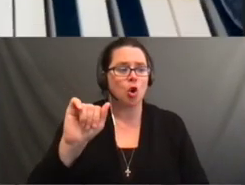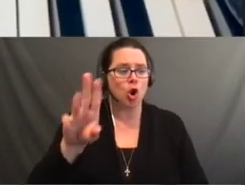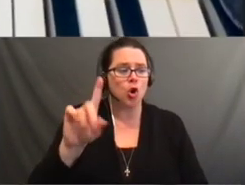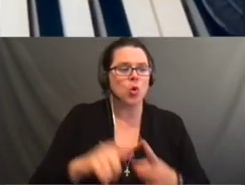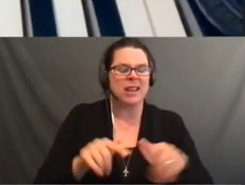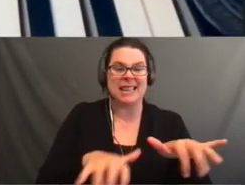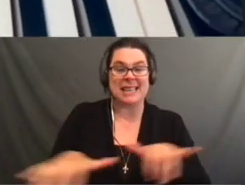1.